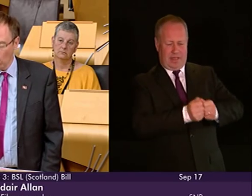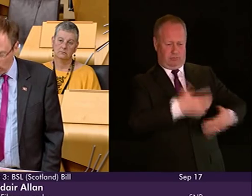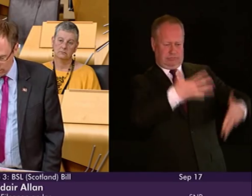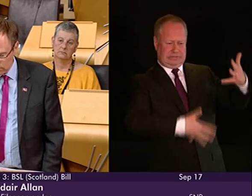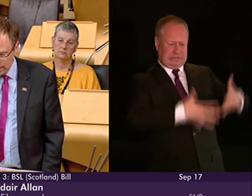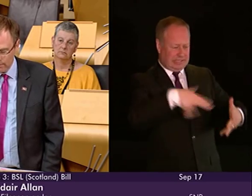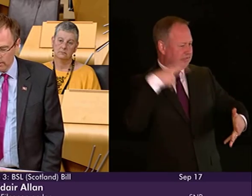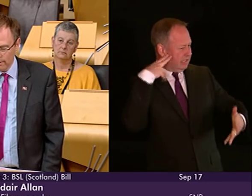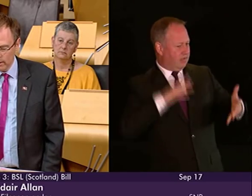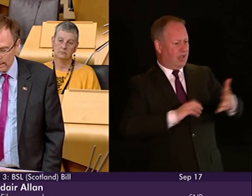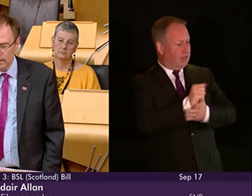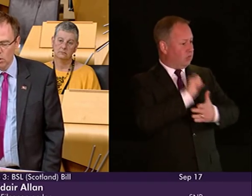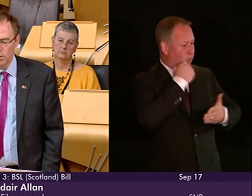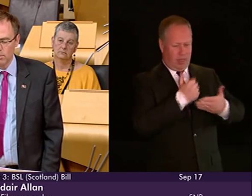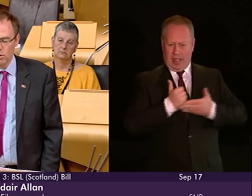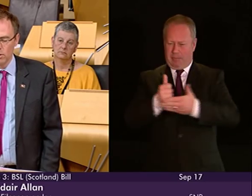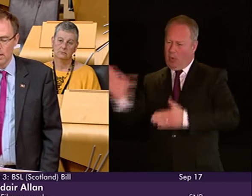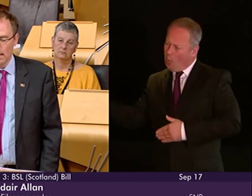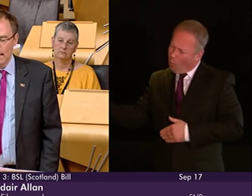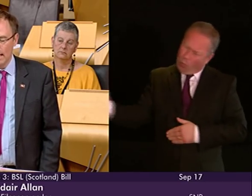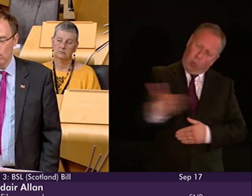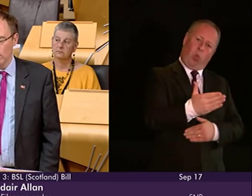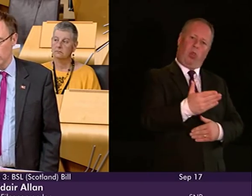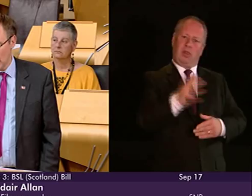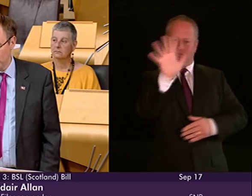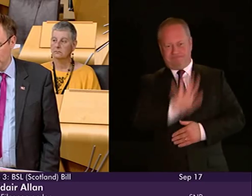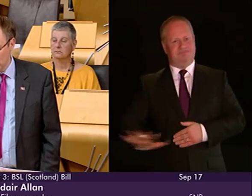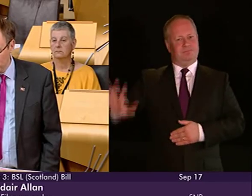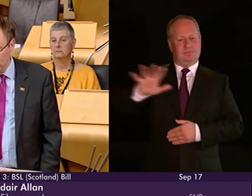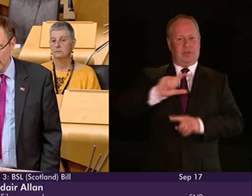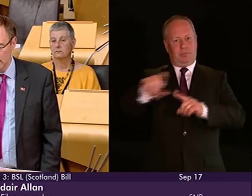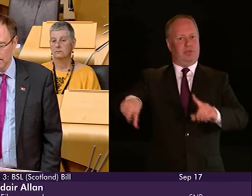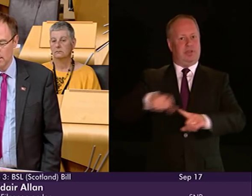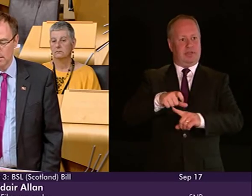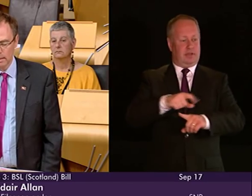we will all benefit from the greater contribution that our deaf and deafblind citizens